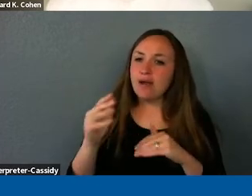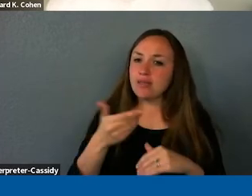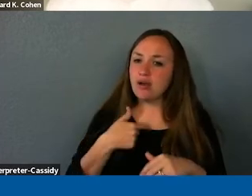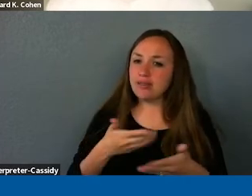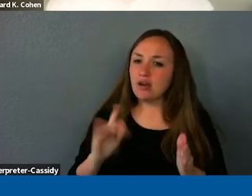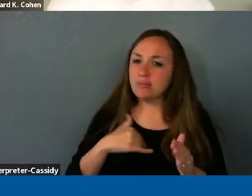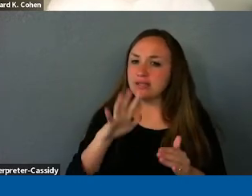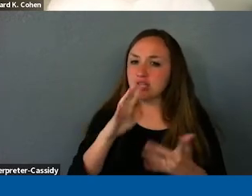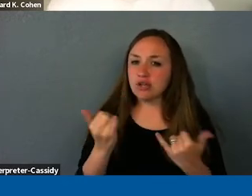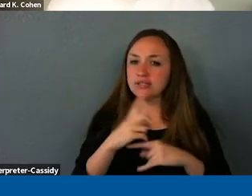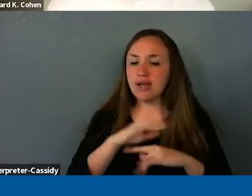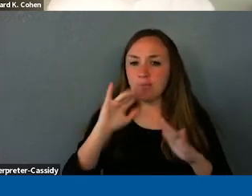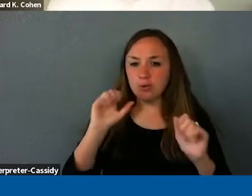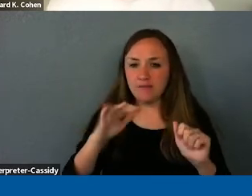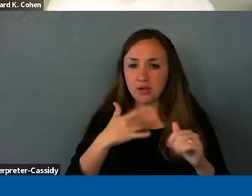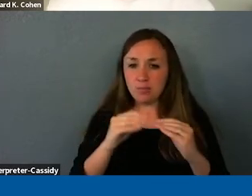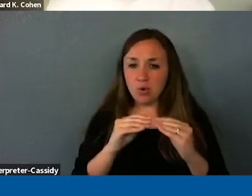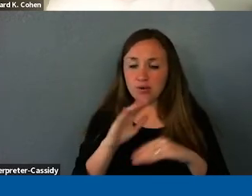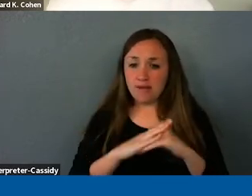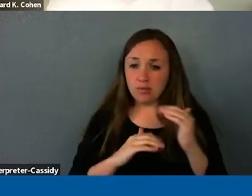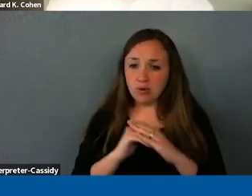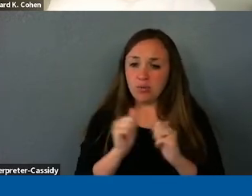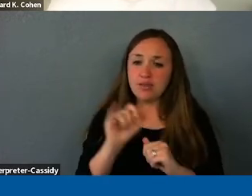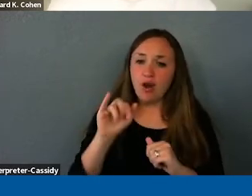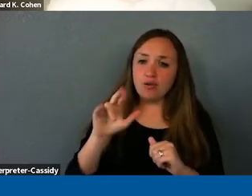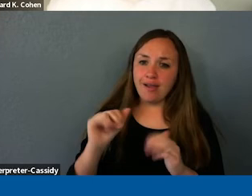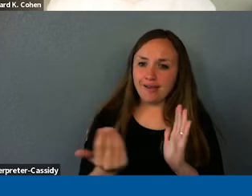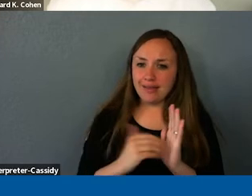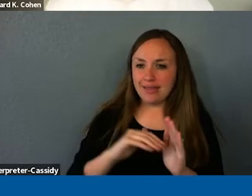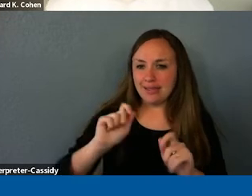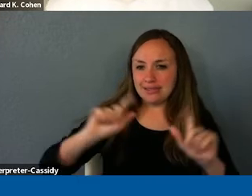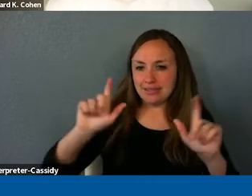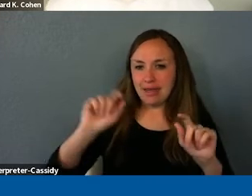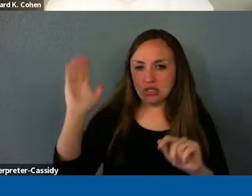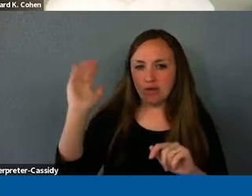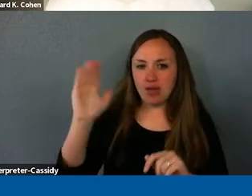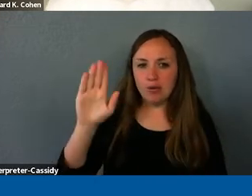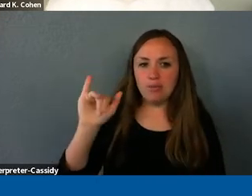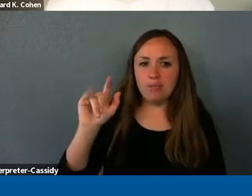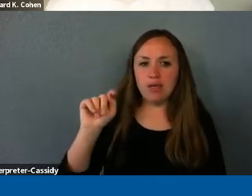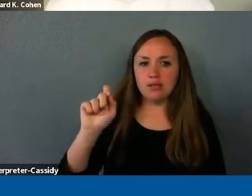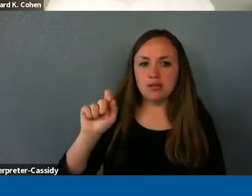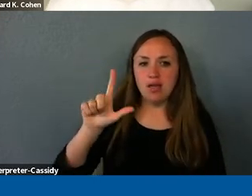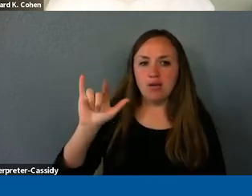I hope you can feel more comfortable about ARIA. Again, these slides are available at bit.ly number 3,